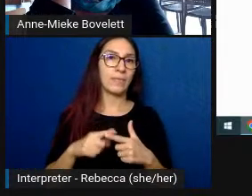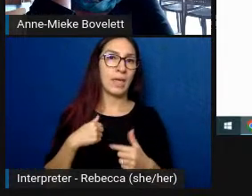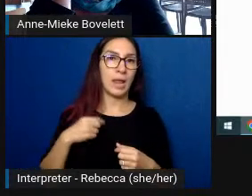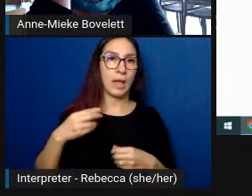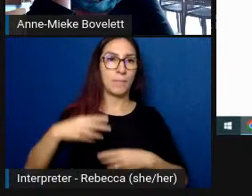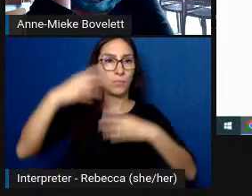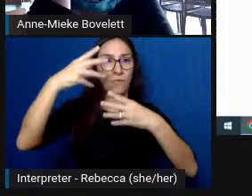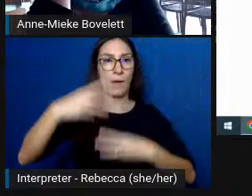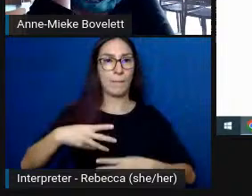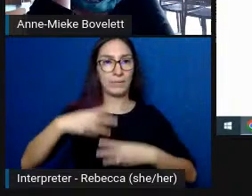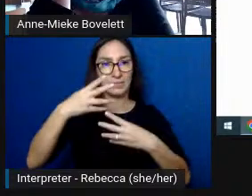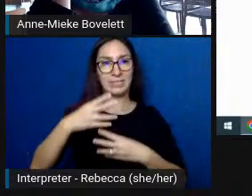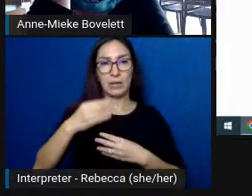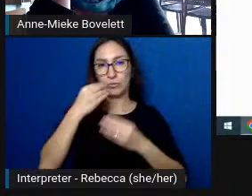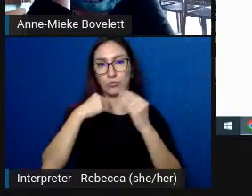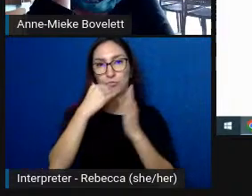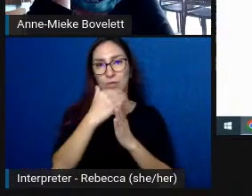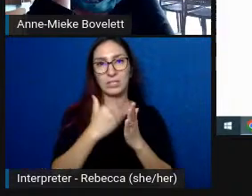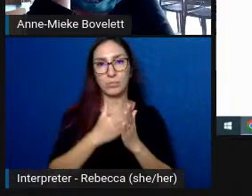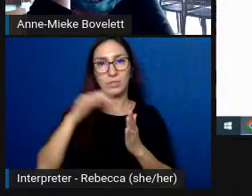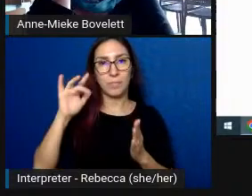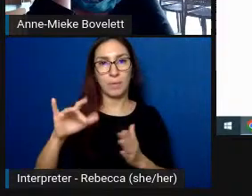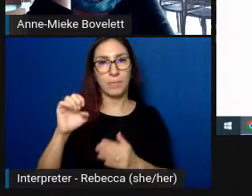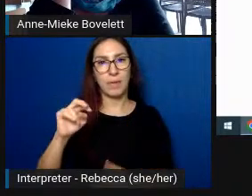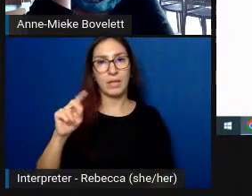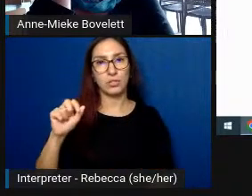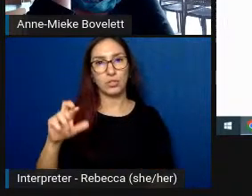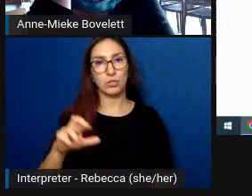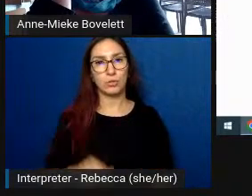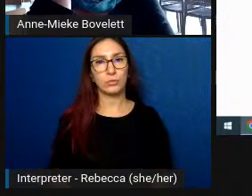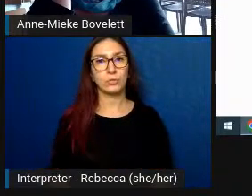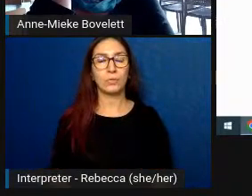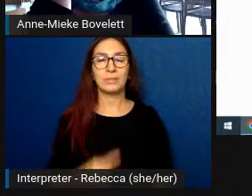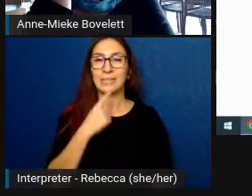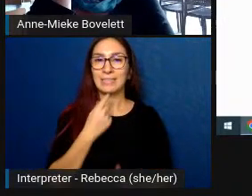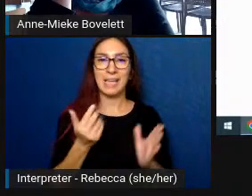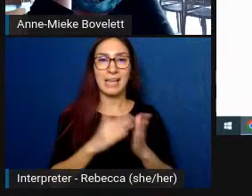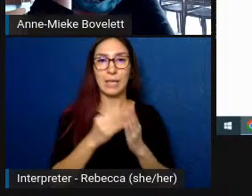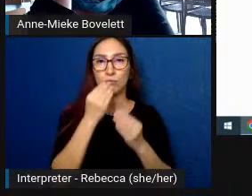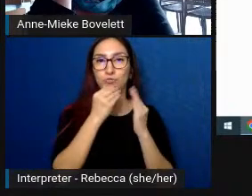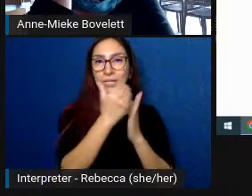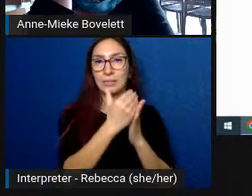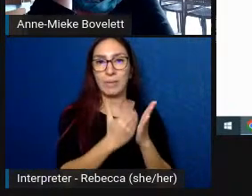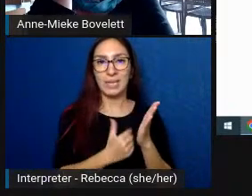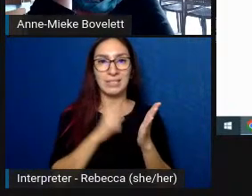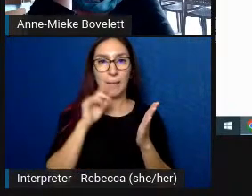enter to open it and the menu should appear. Then I move down and up.